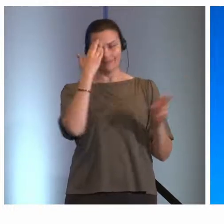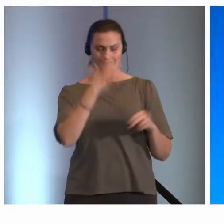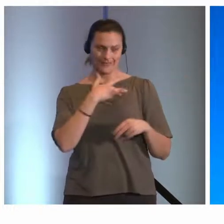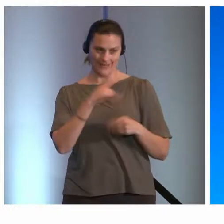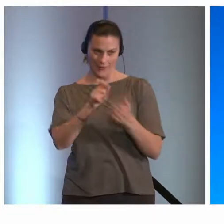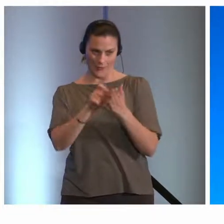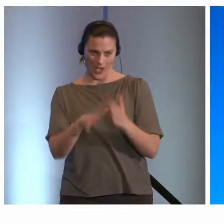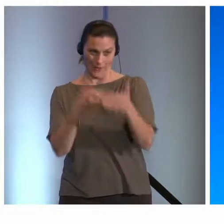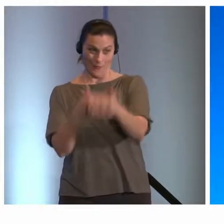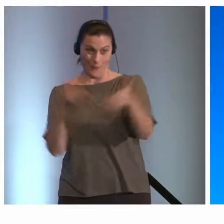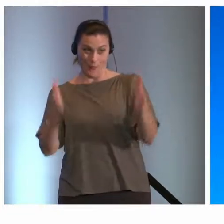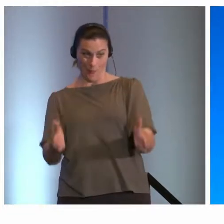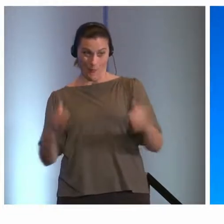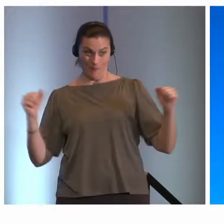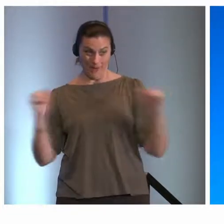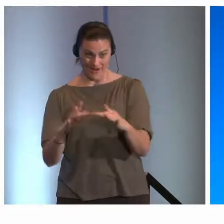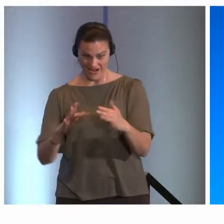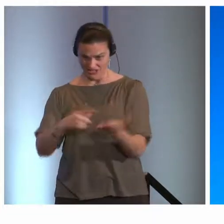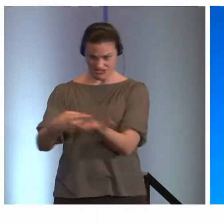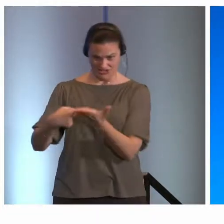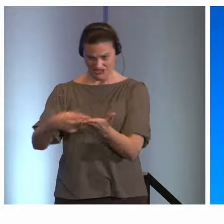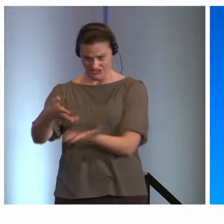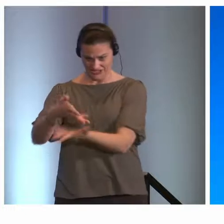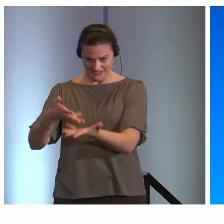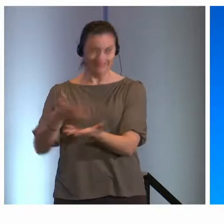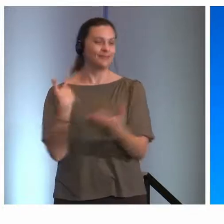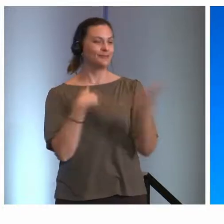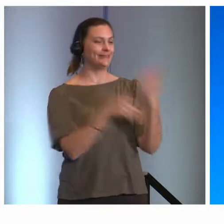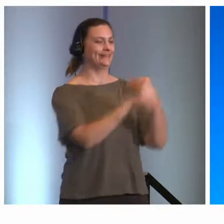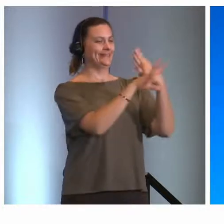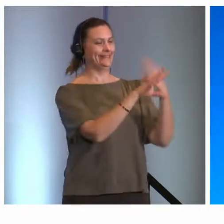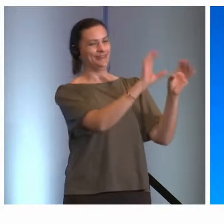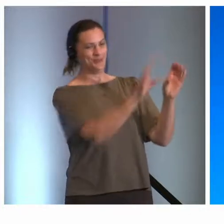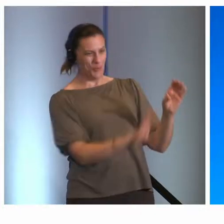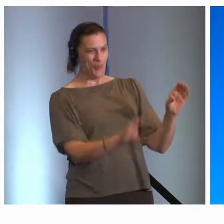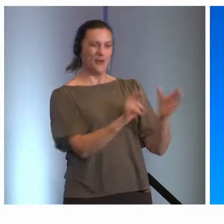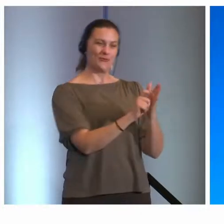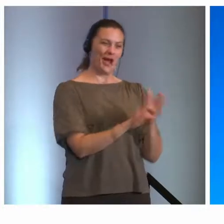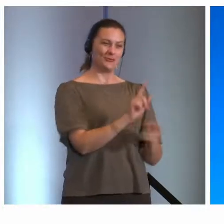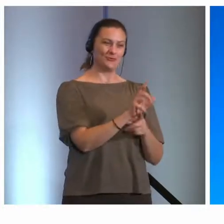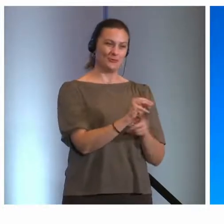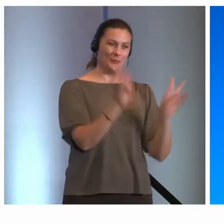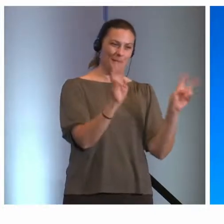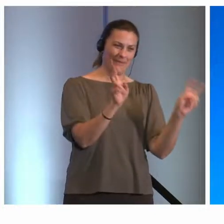were done during the pandemic. We had a writer Zoom, usually